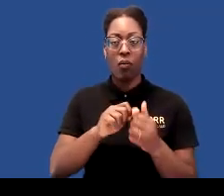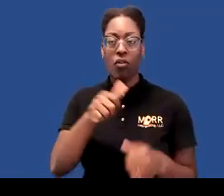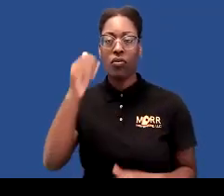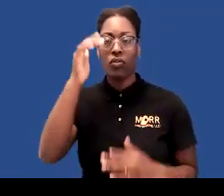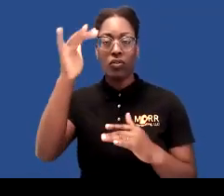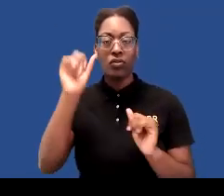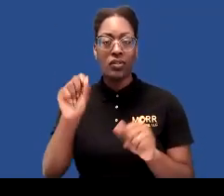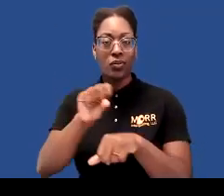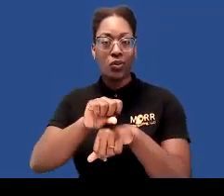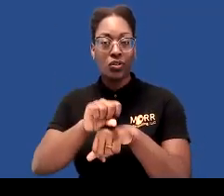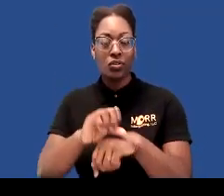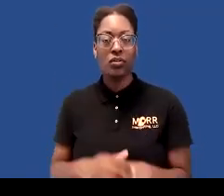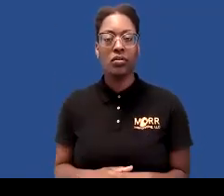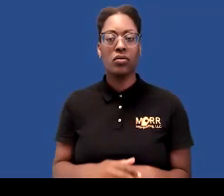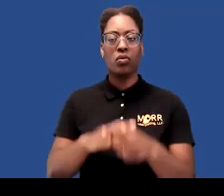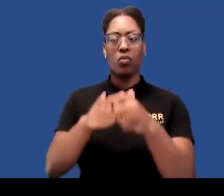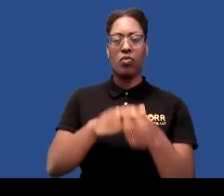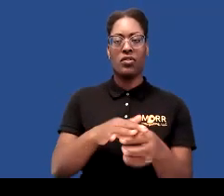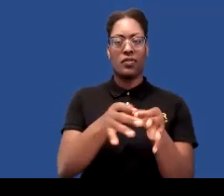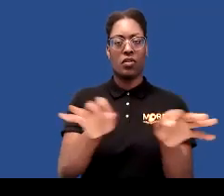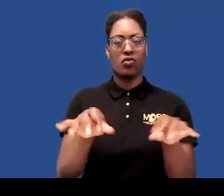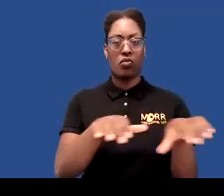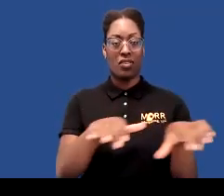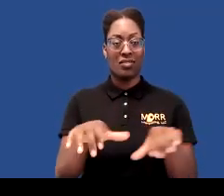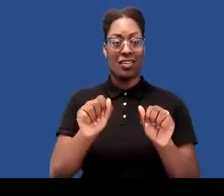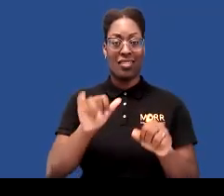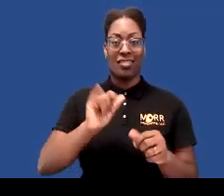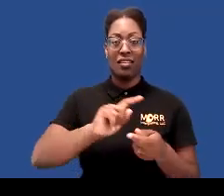to resist oppressive language practice be translated into an asynchronous format